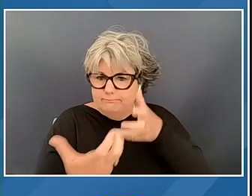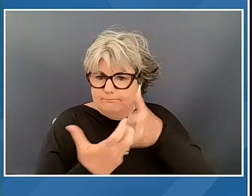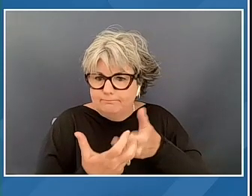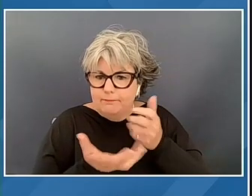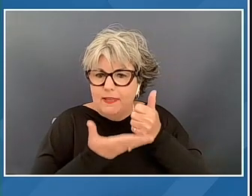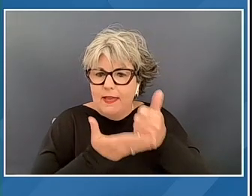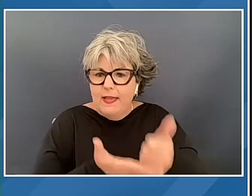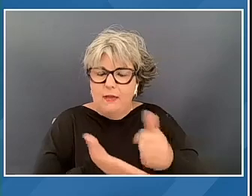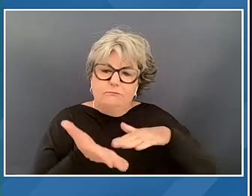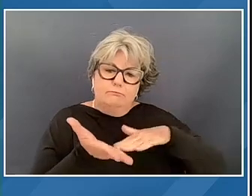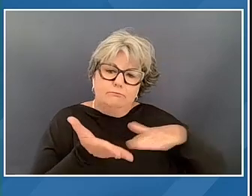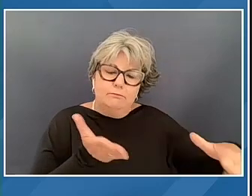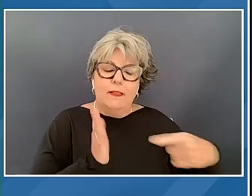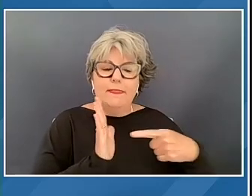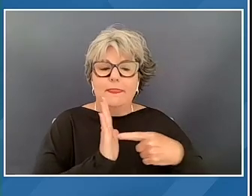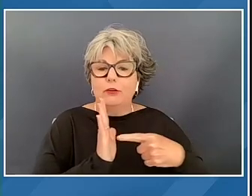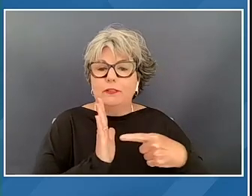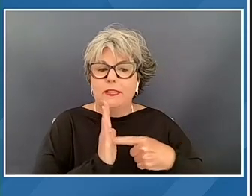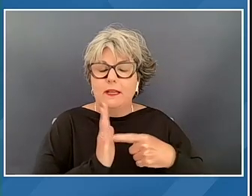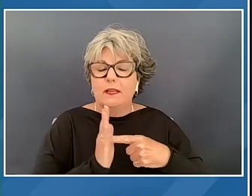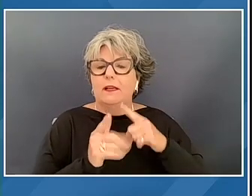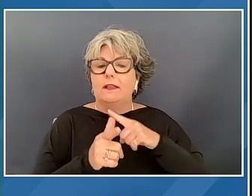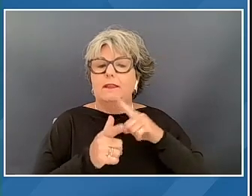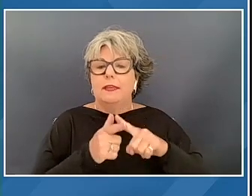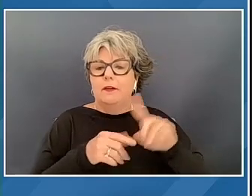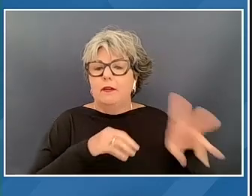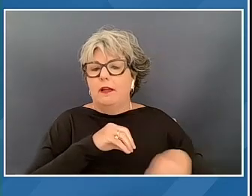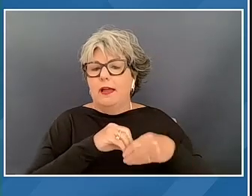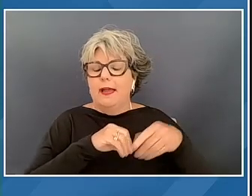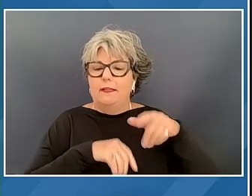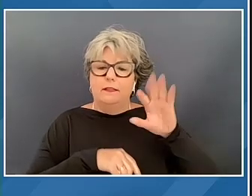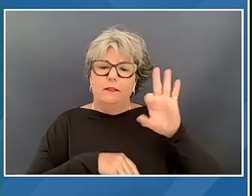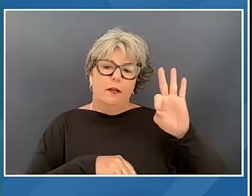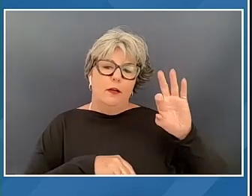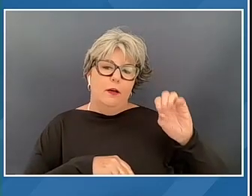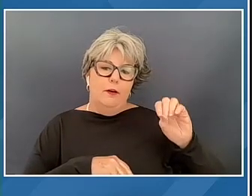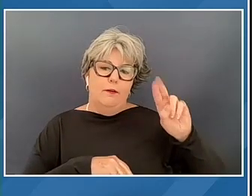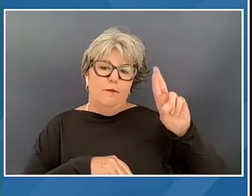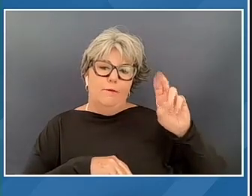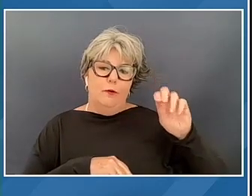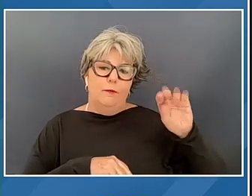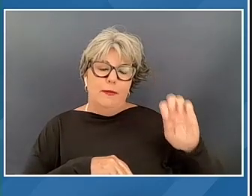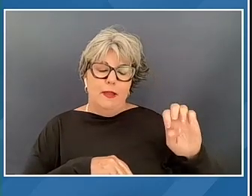circumstances, they were put in forbearances that made their interest accrual- accrue even more.